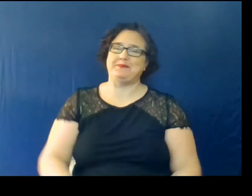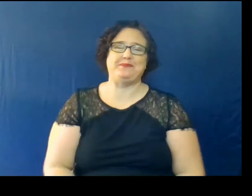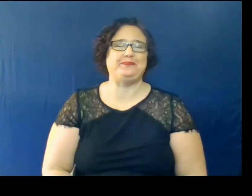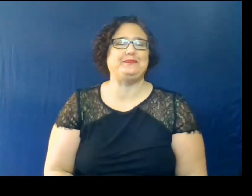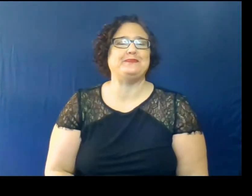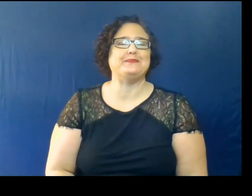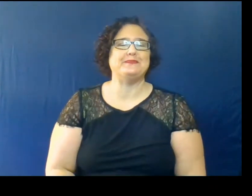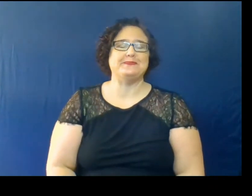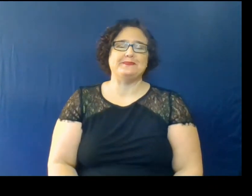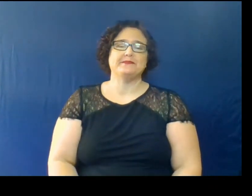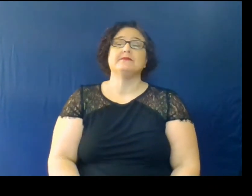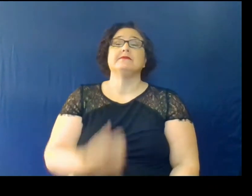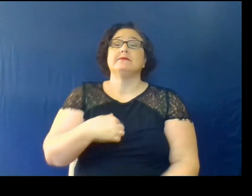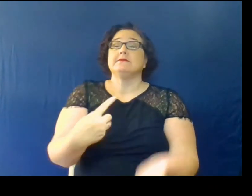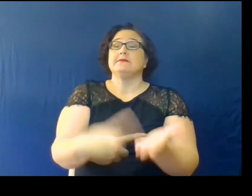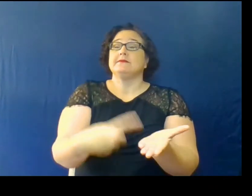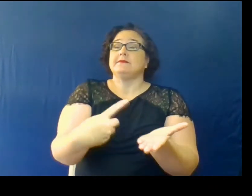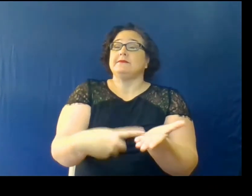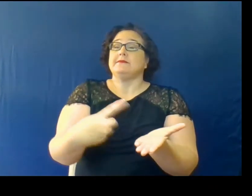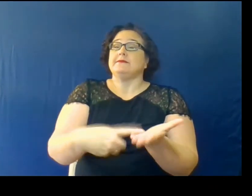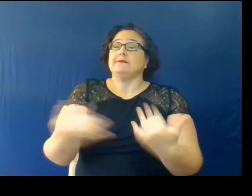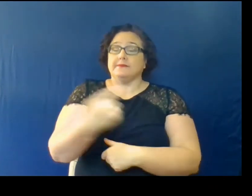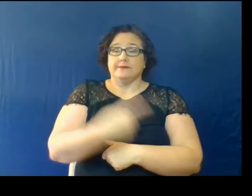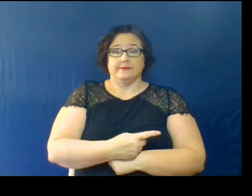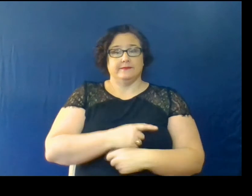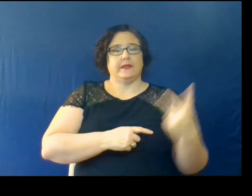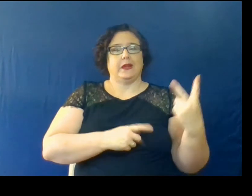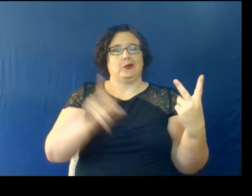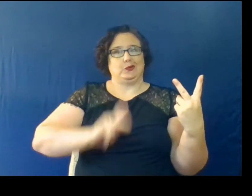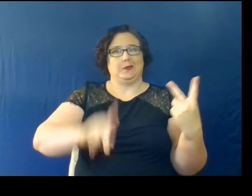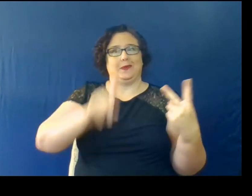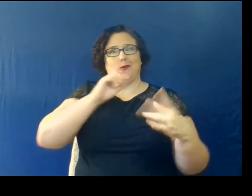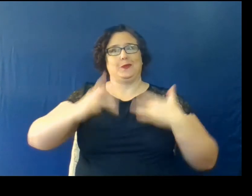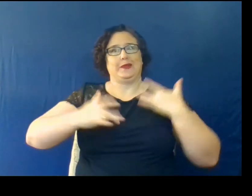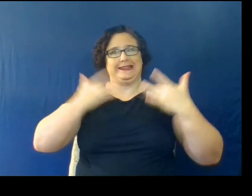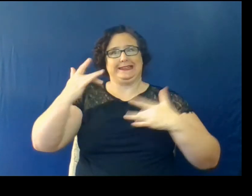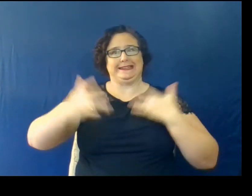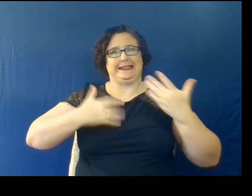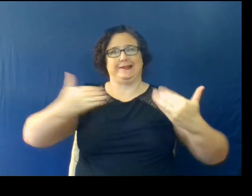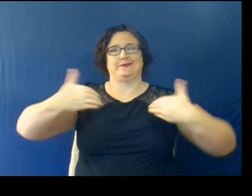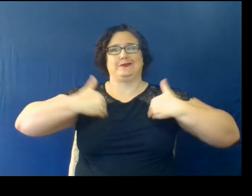I'm gonna be talking today with two people that I'm really excited to with us. First we have